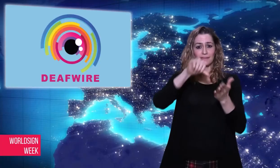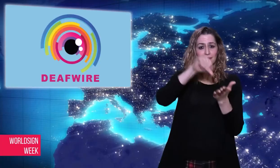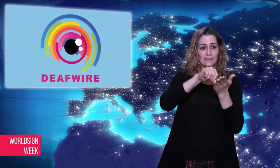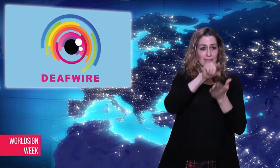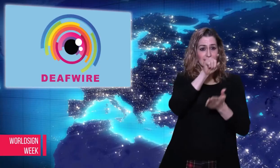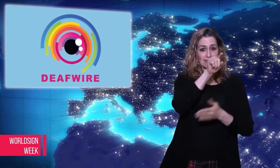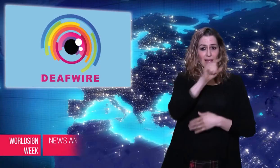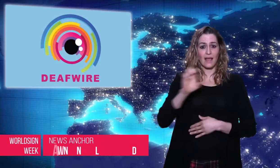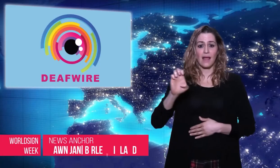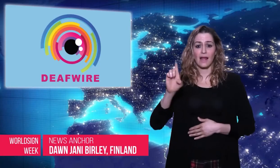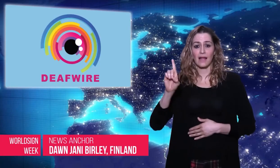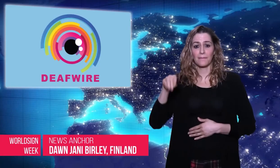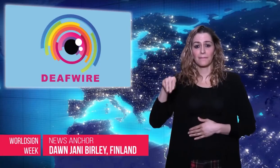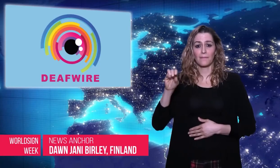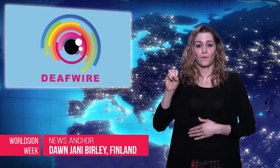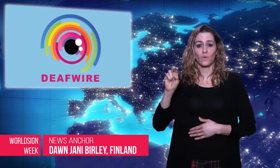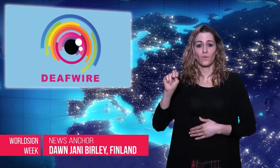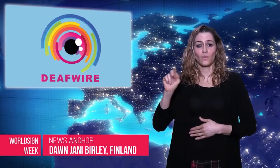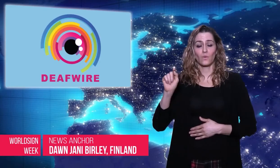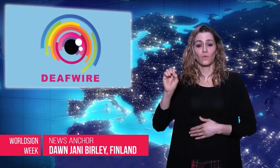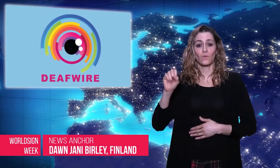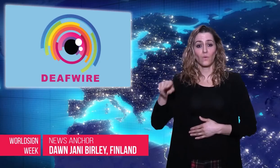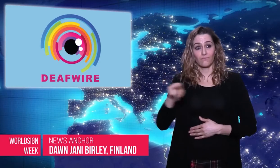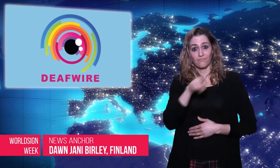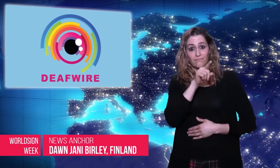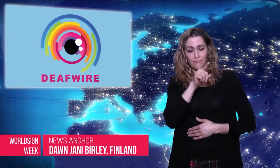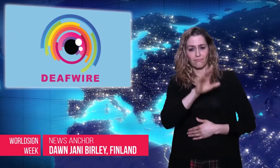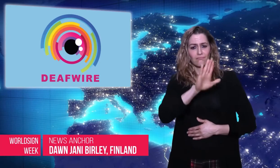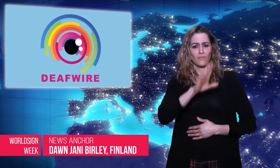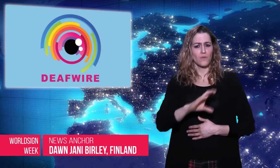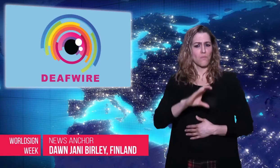In the city of Edmonton,